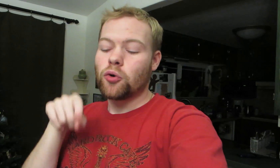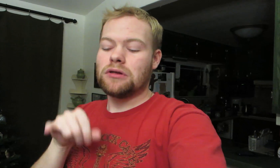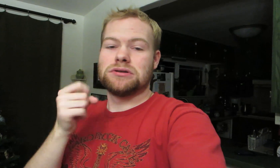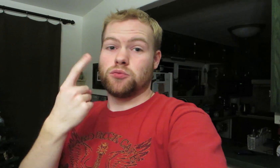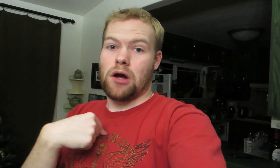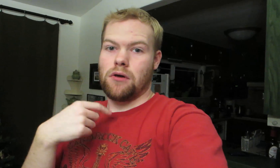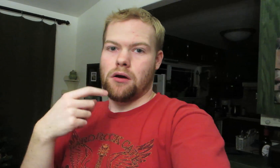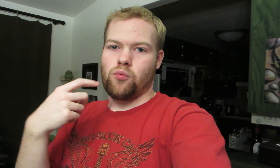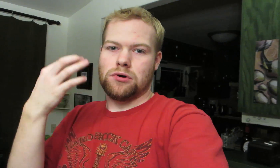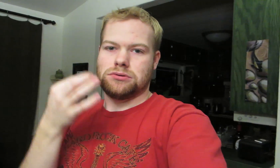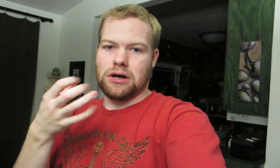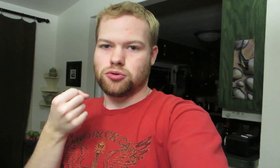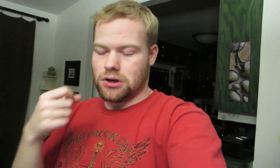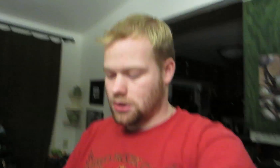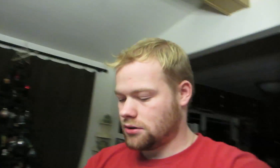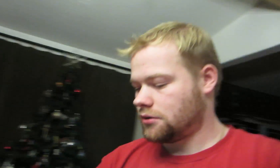So this is the one they decided to get.